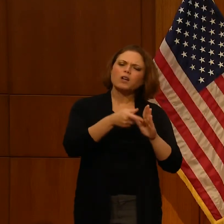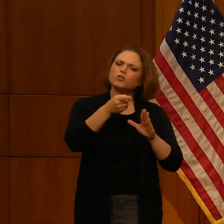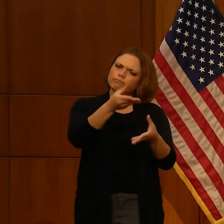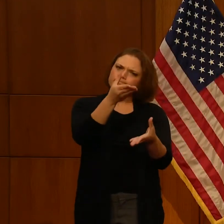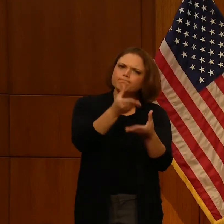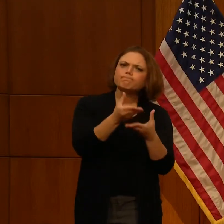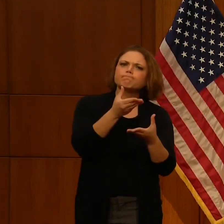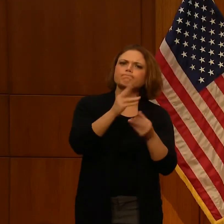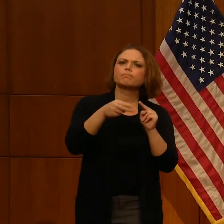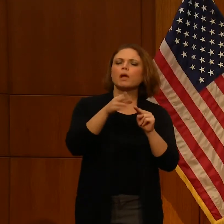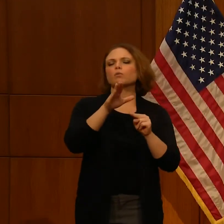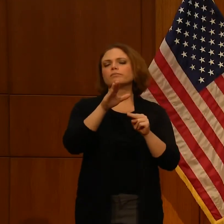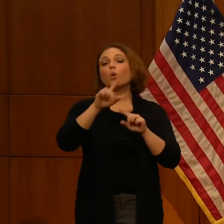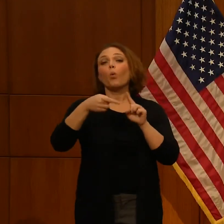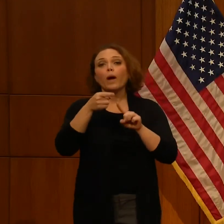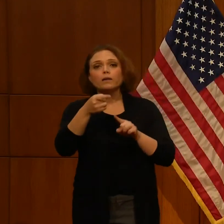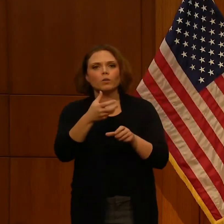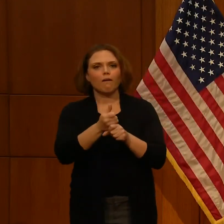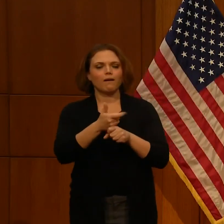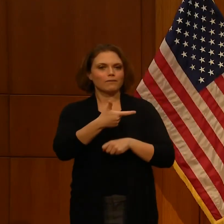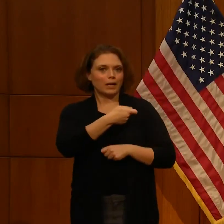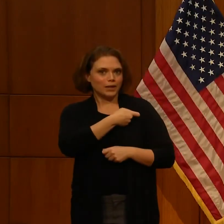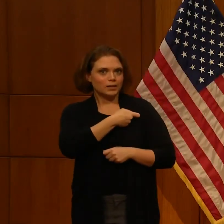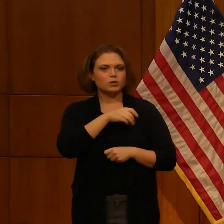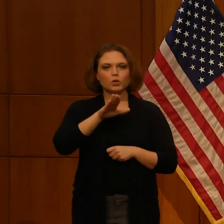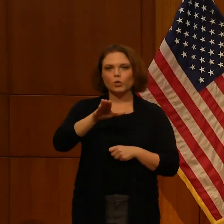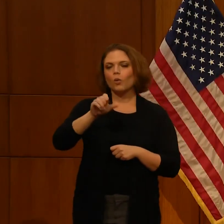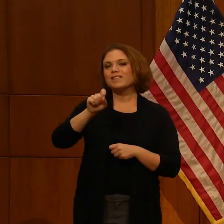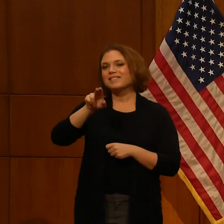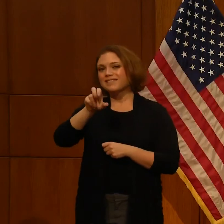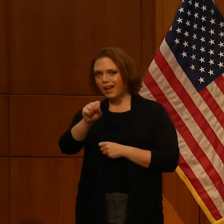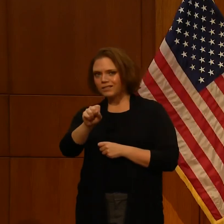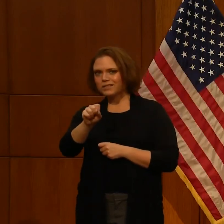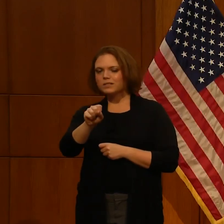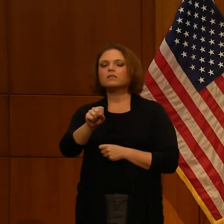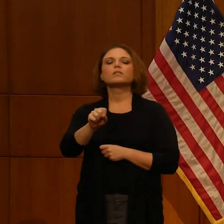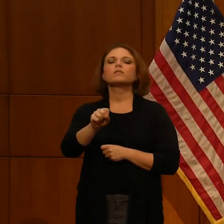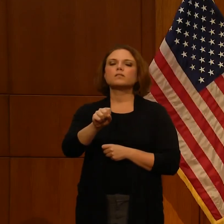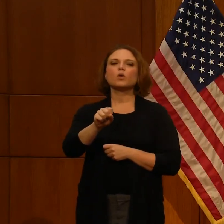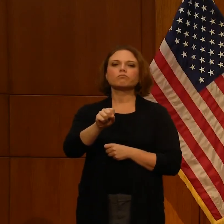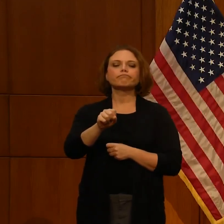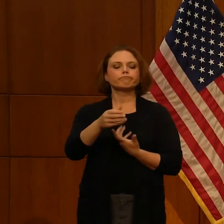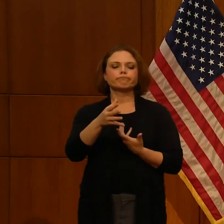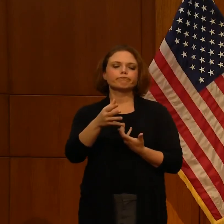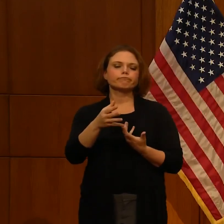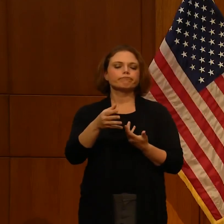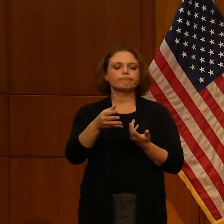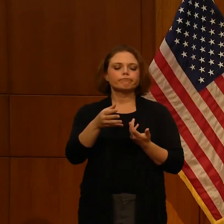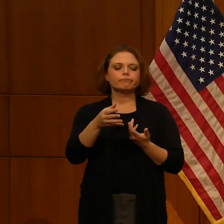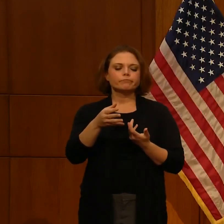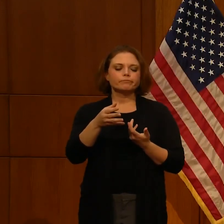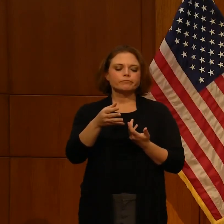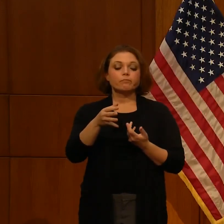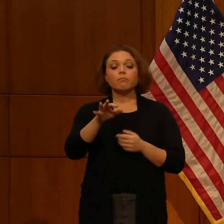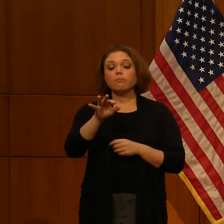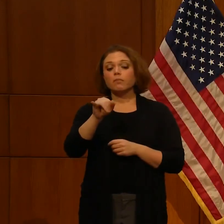SHOTS IS NOT REQUIRED TO ASK YOU ABOUT YOUR VACCINATION